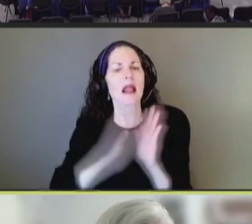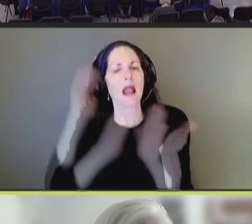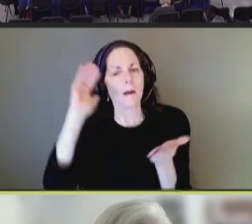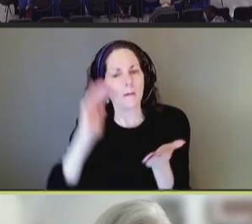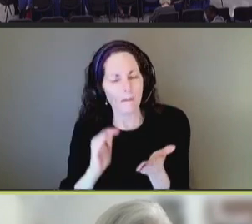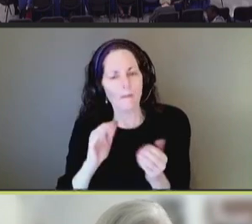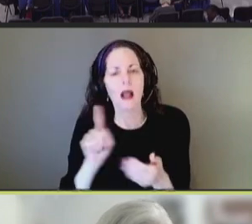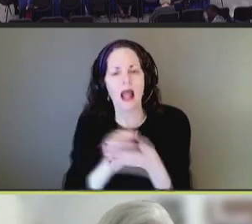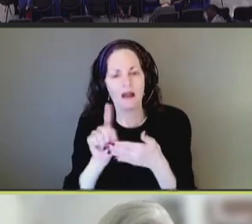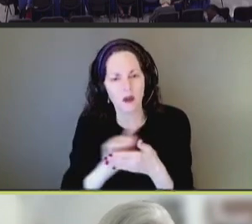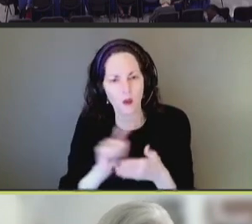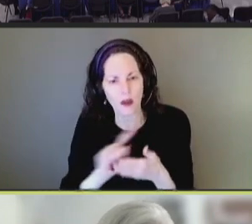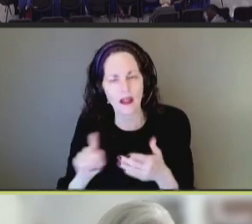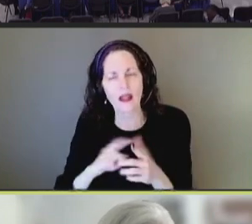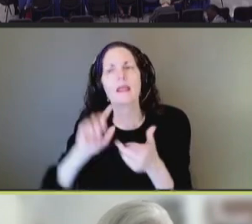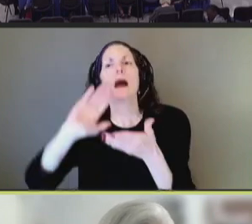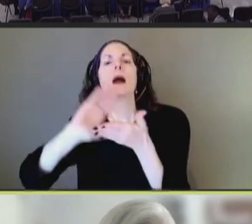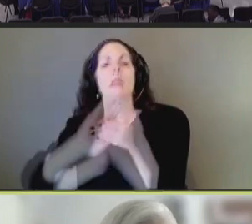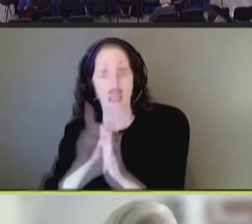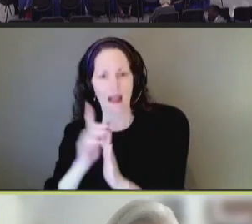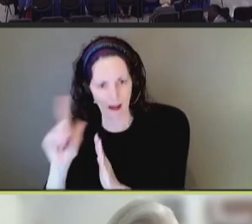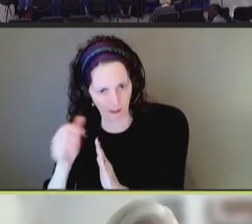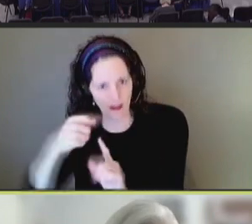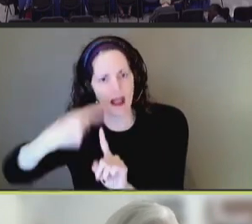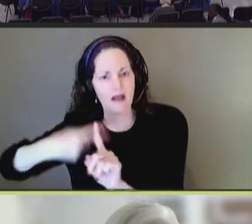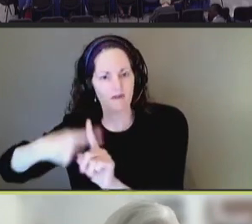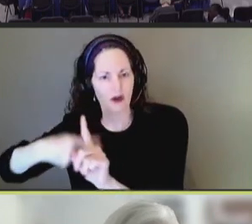Now, we are building on that progress to establish reporting